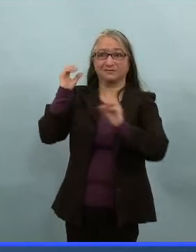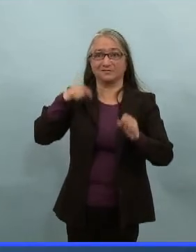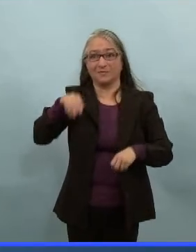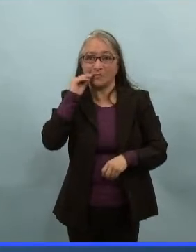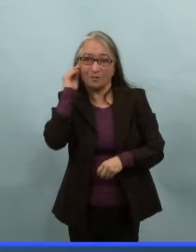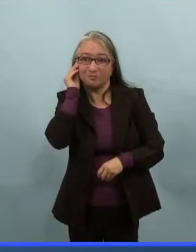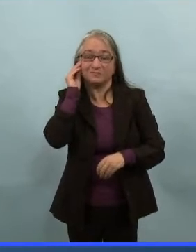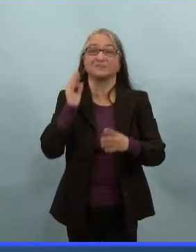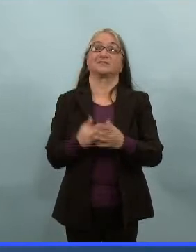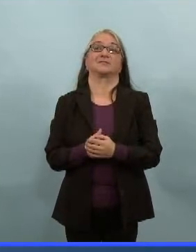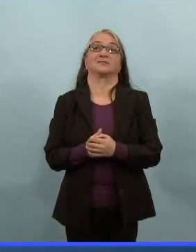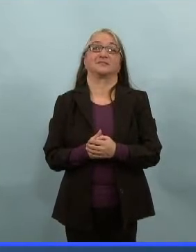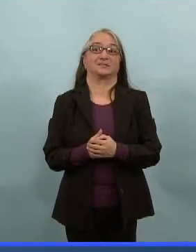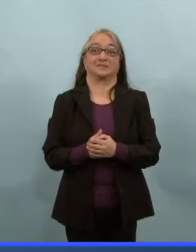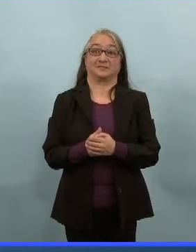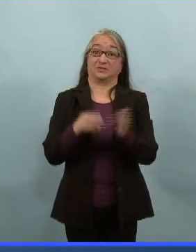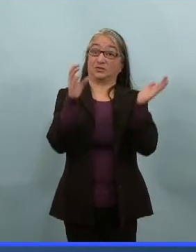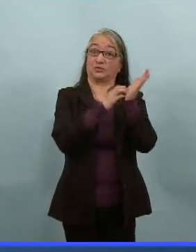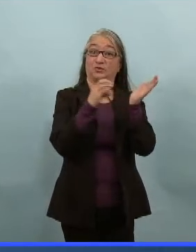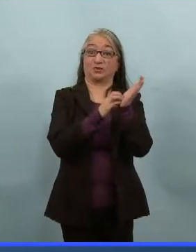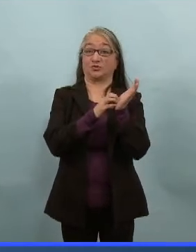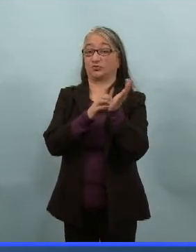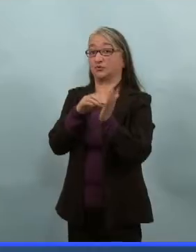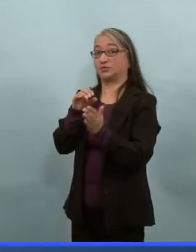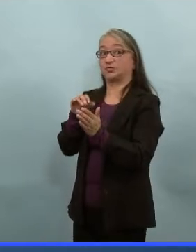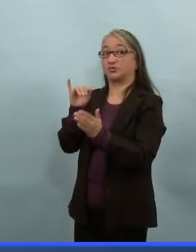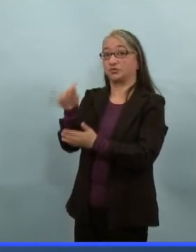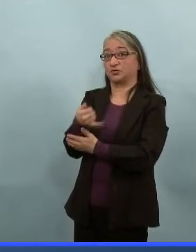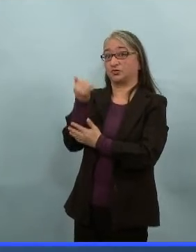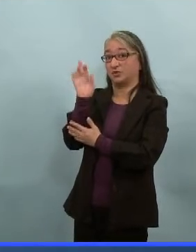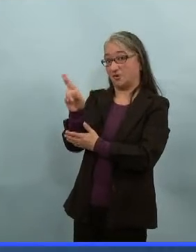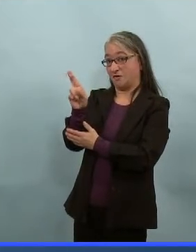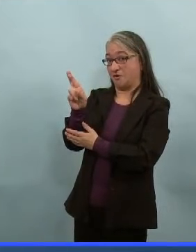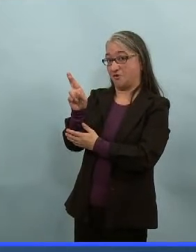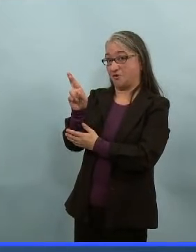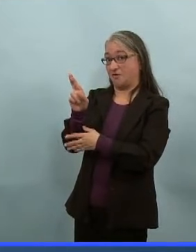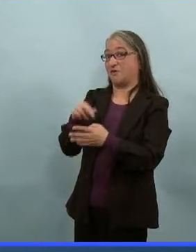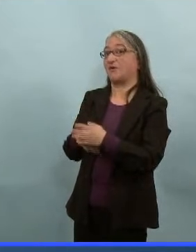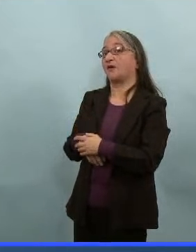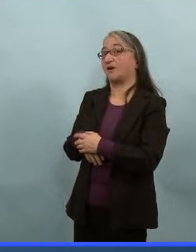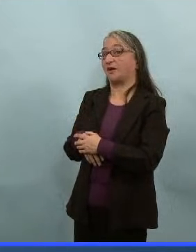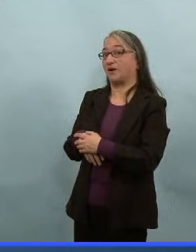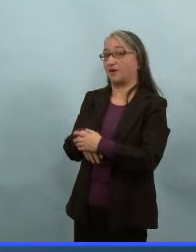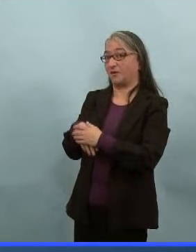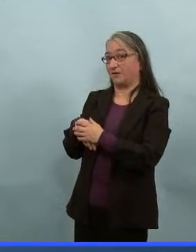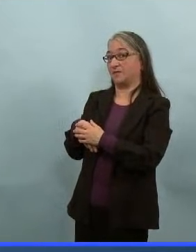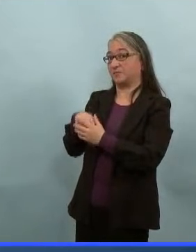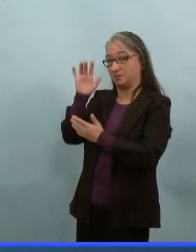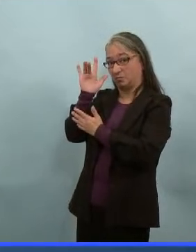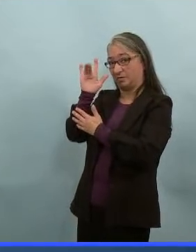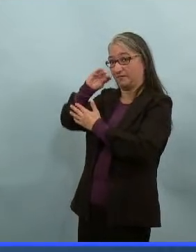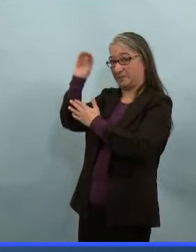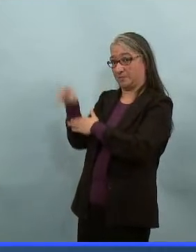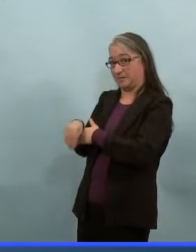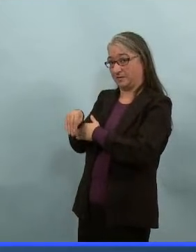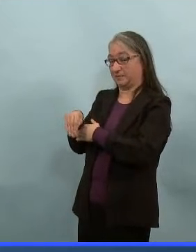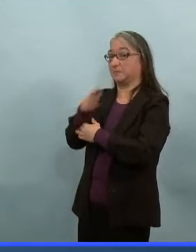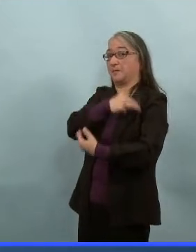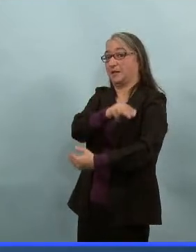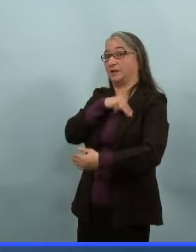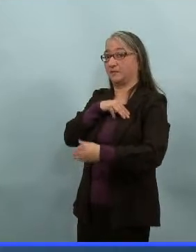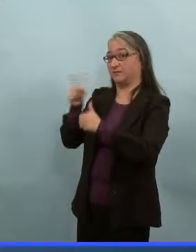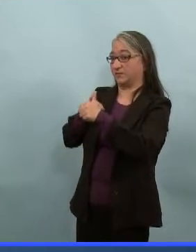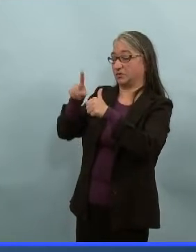reimer josh from ctv here the 25 of manitobans um who have received three doses is that based on the